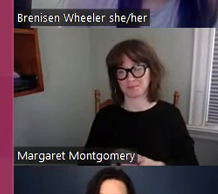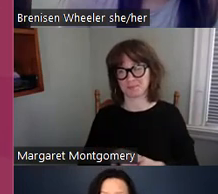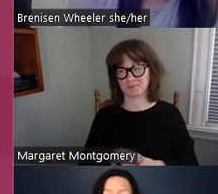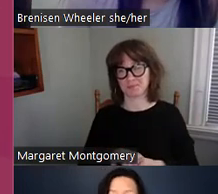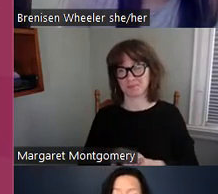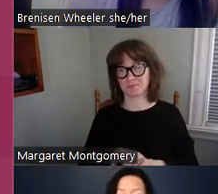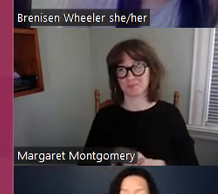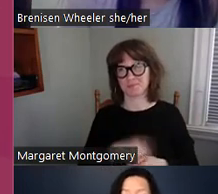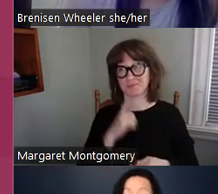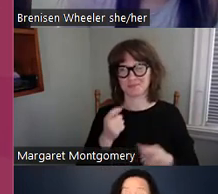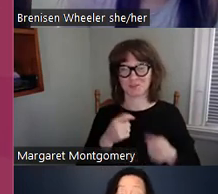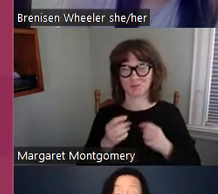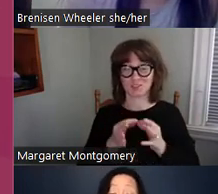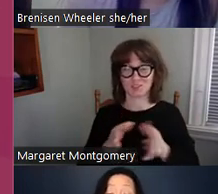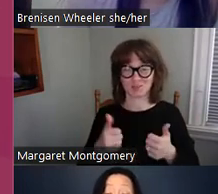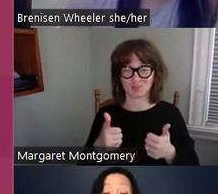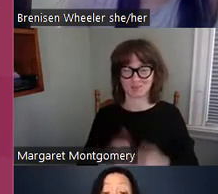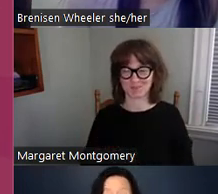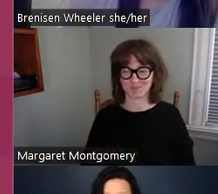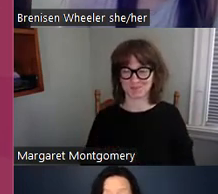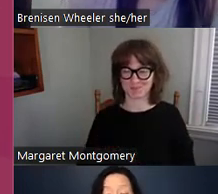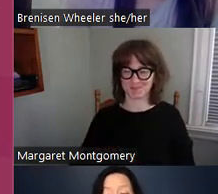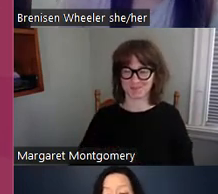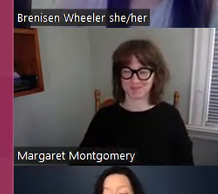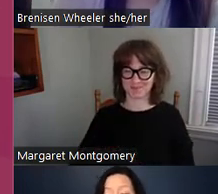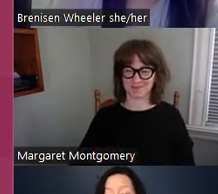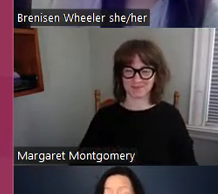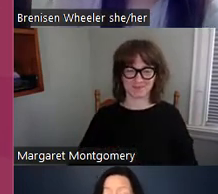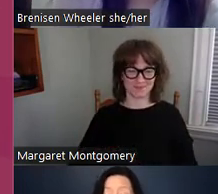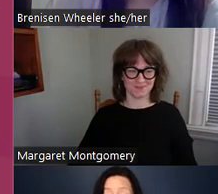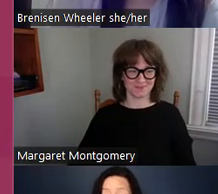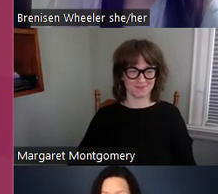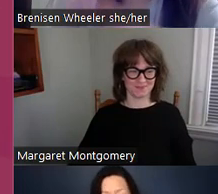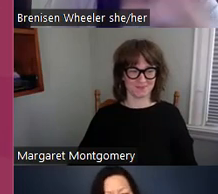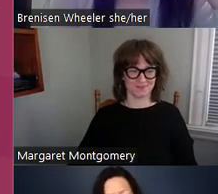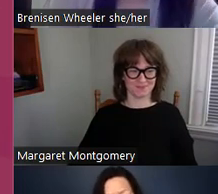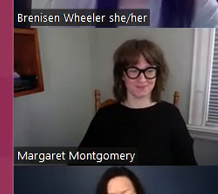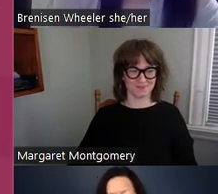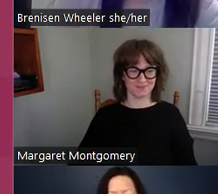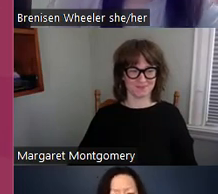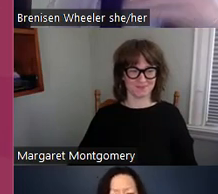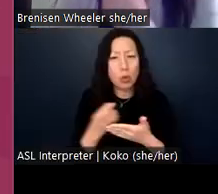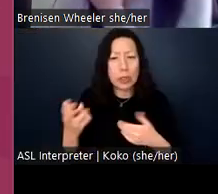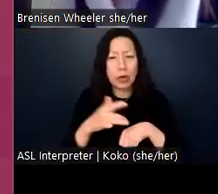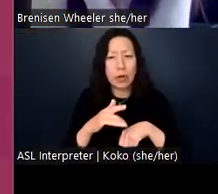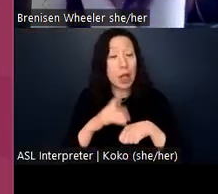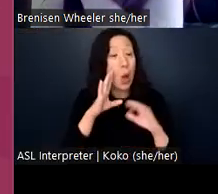13:15:22 Other people can, , have to find what resources are available. 13:15:25 And hopefully, the next few slides will provide you with some starting points